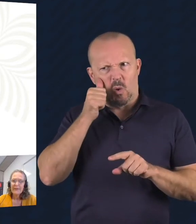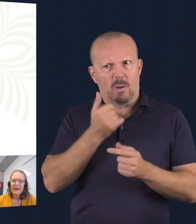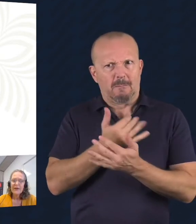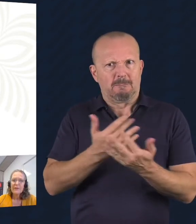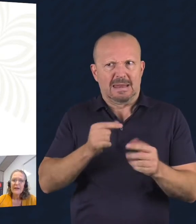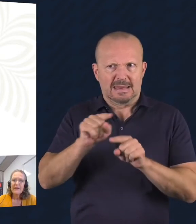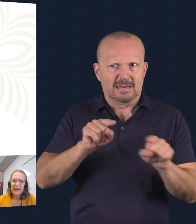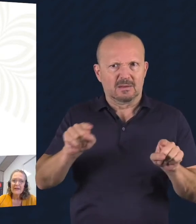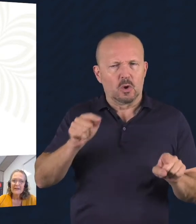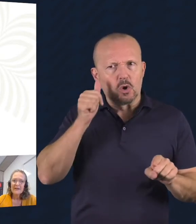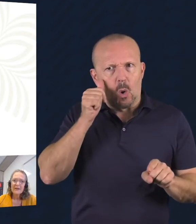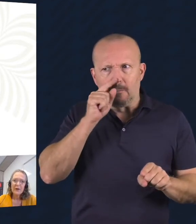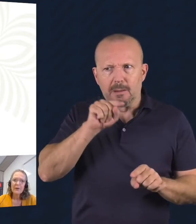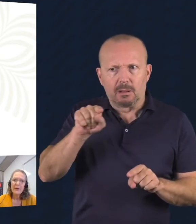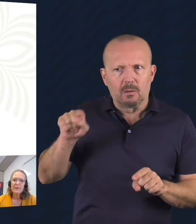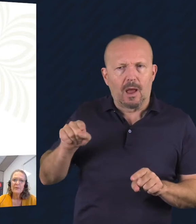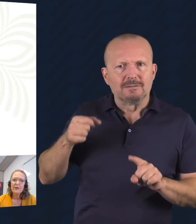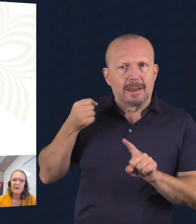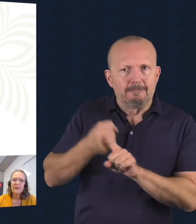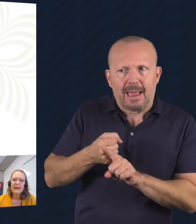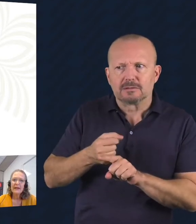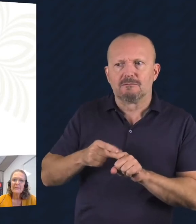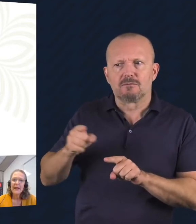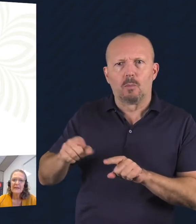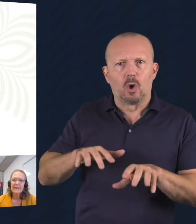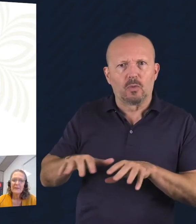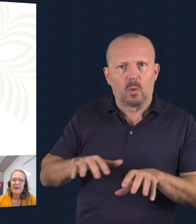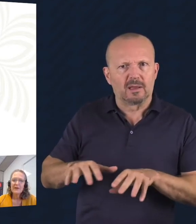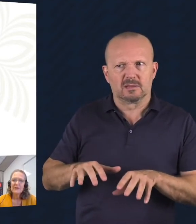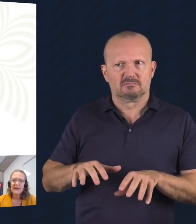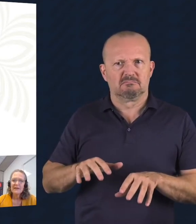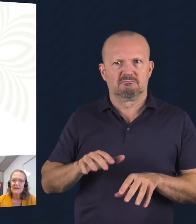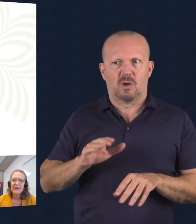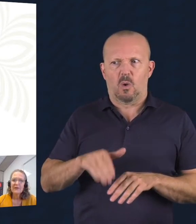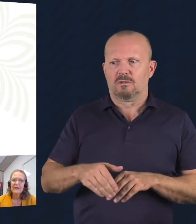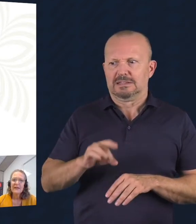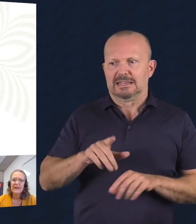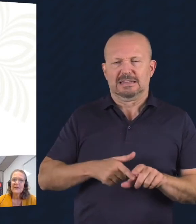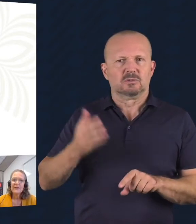I know many of us know people who were greatly impacted by those events over a decade ago.